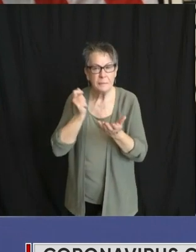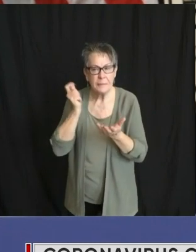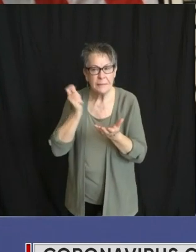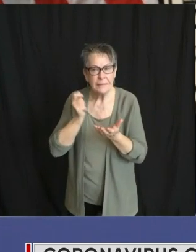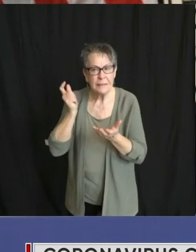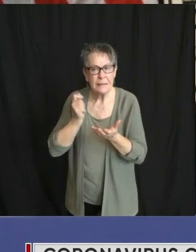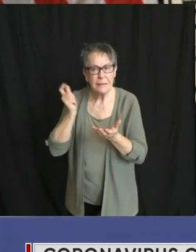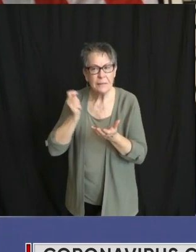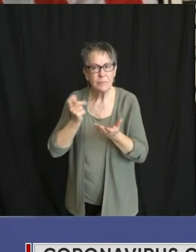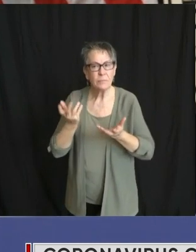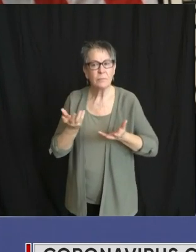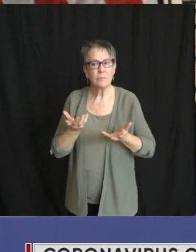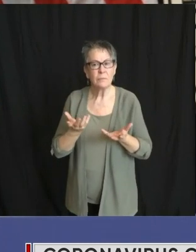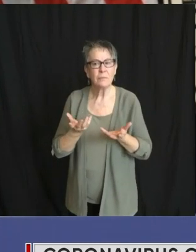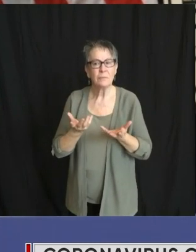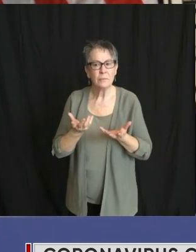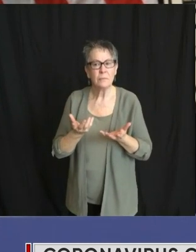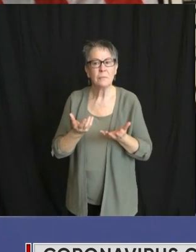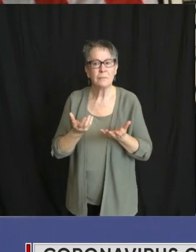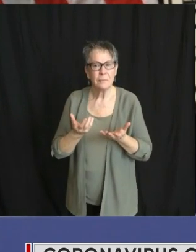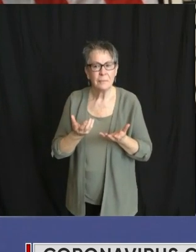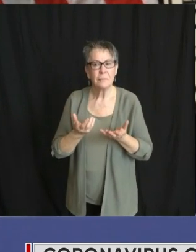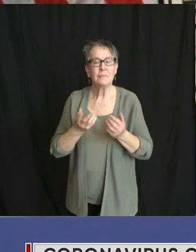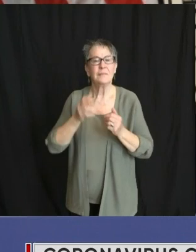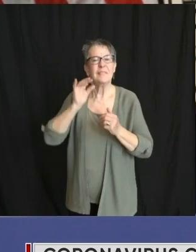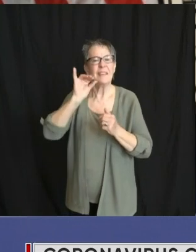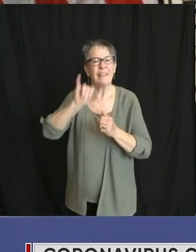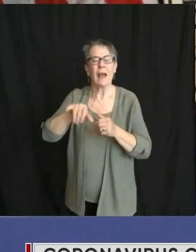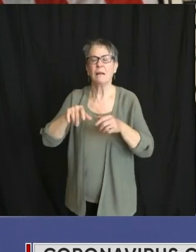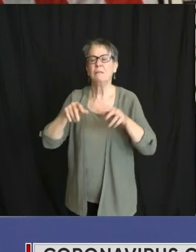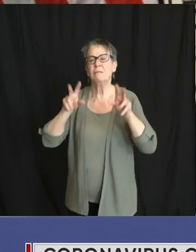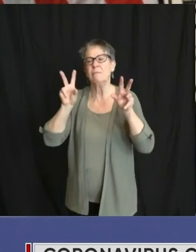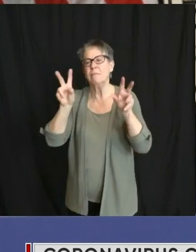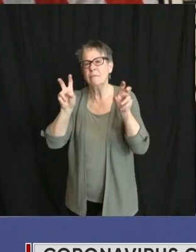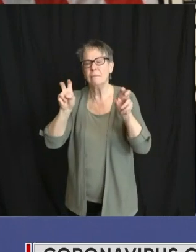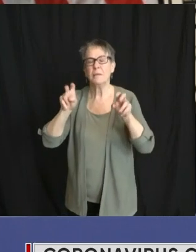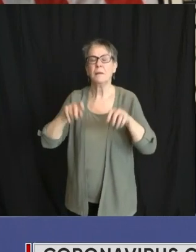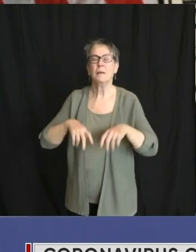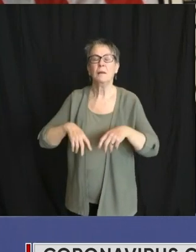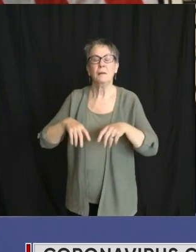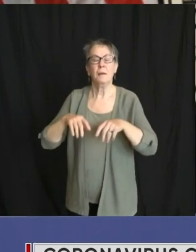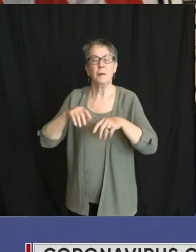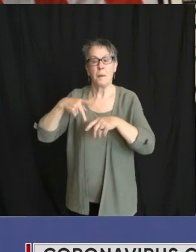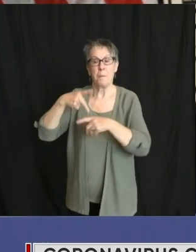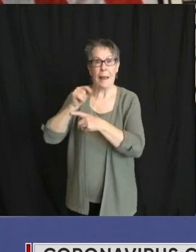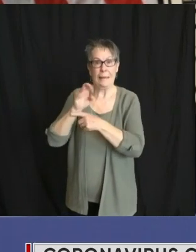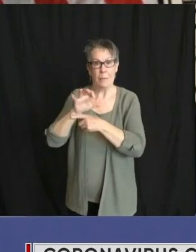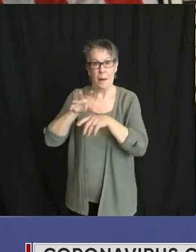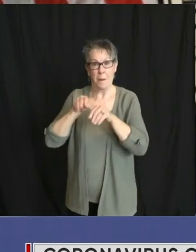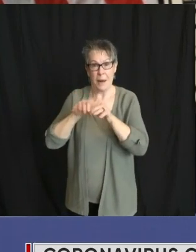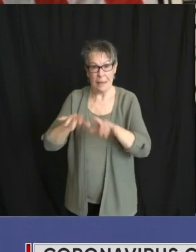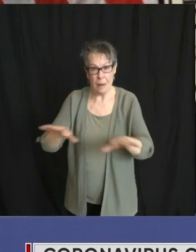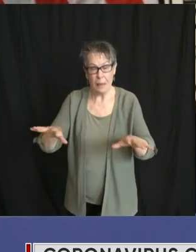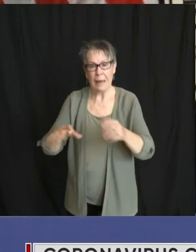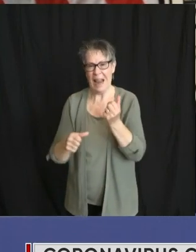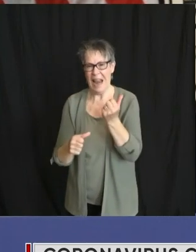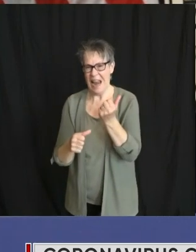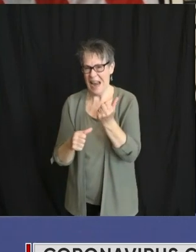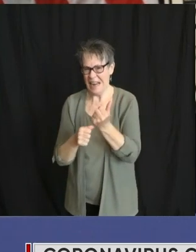STILL OUTSTANDING THAT ARE OLDER FOR THE PANDEMIC AND IMPLEMENT ASSISTANCE PROGRAM WHICH IS NOW UP AND RUNNING. NOT, WE CAN GET YOU MORE